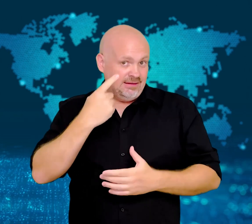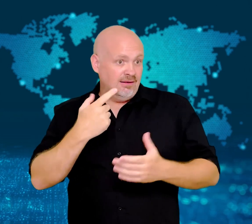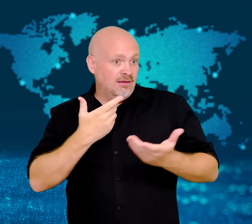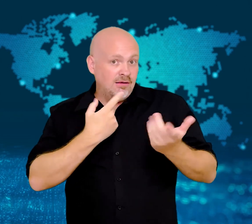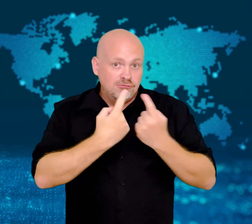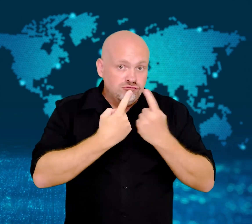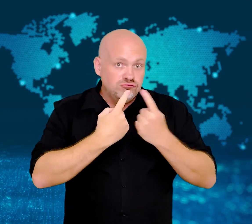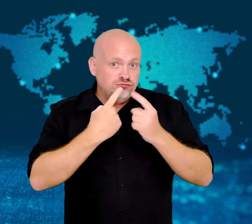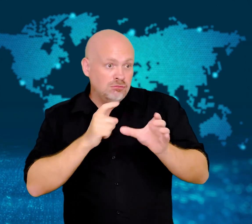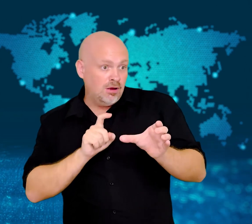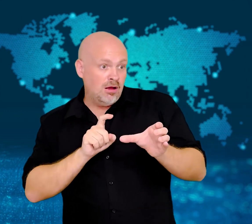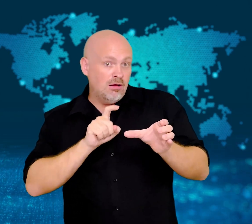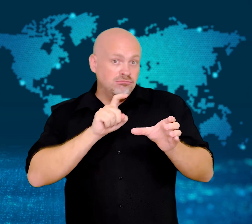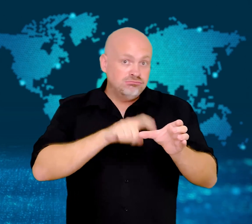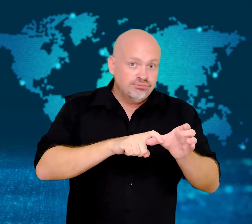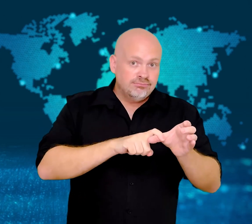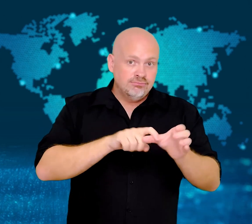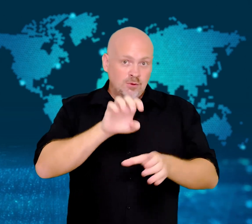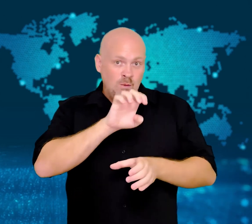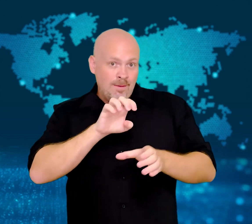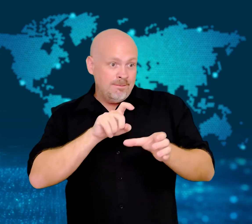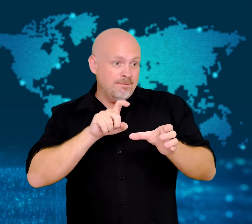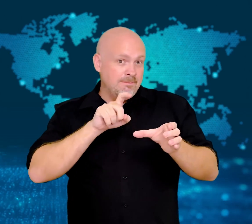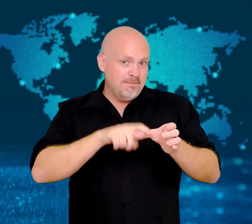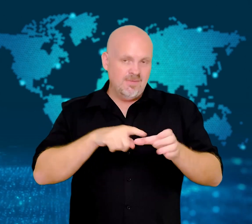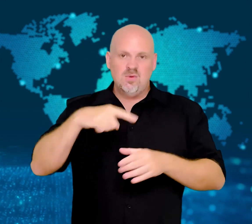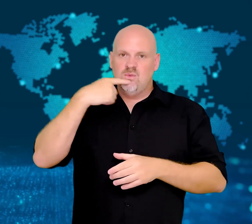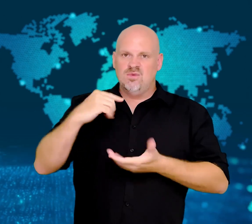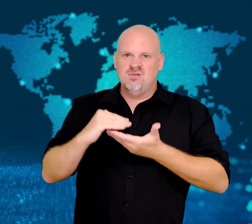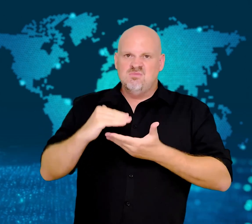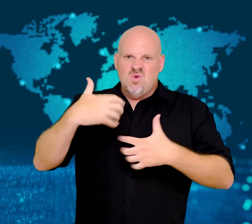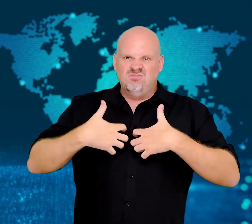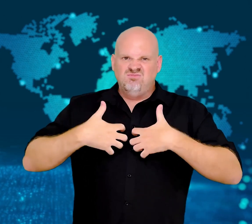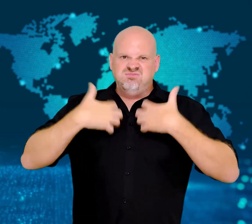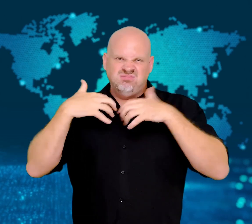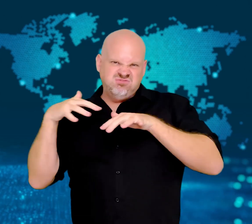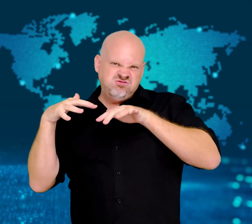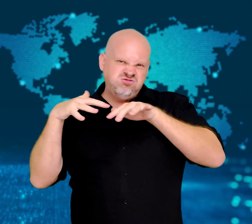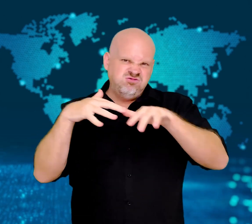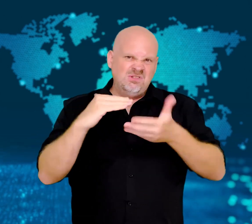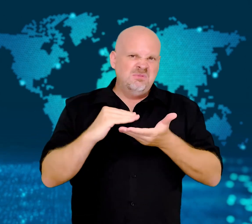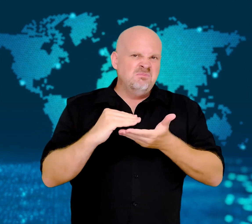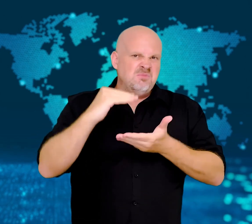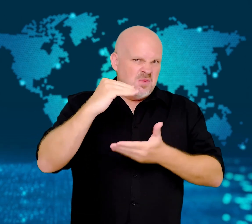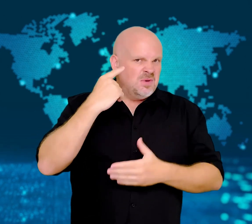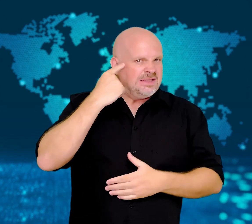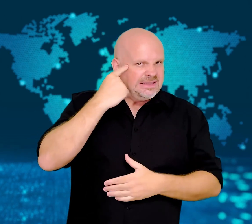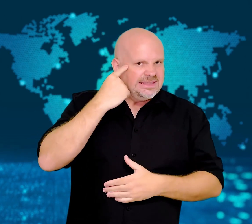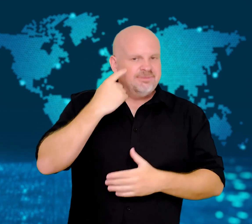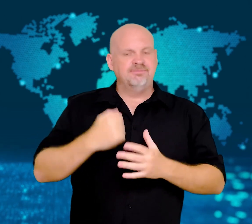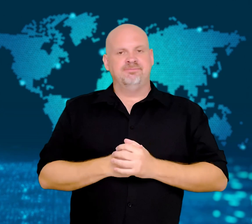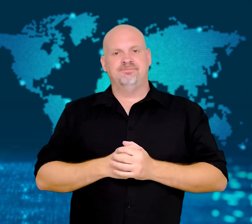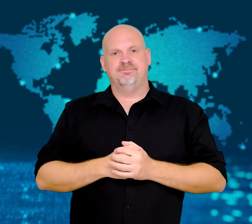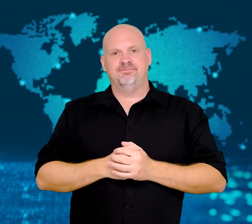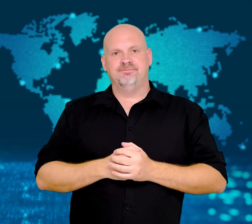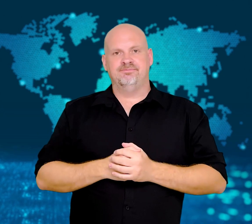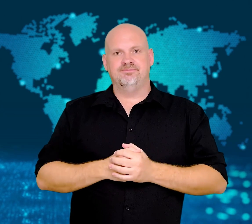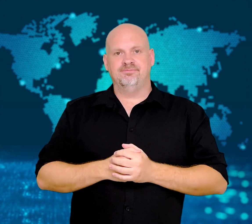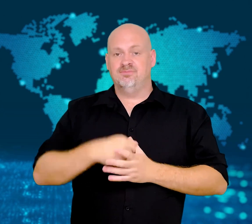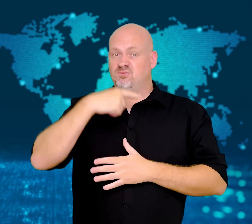Ukrainian President Zelenskyy expects an increased Russian hostility in Ukraine in response